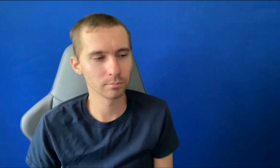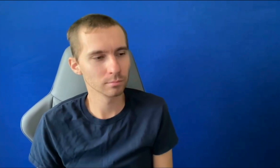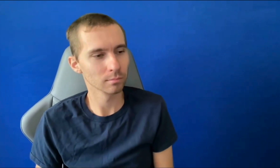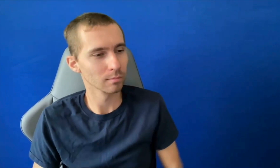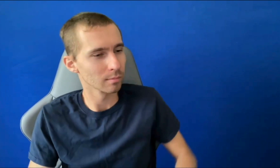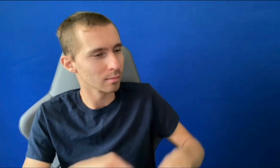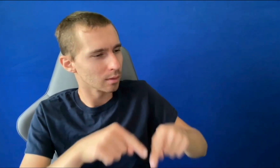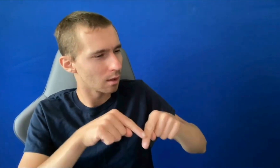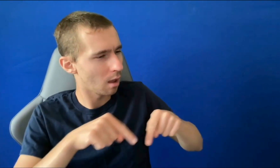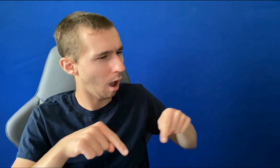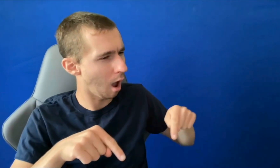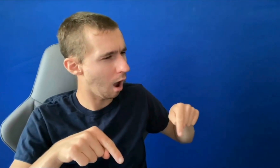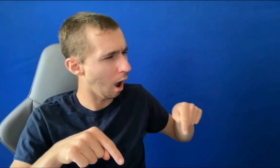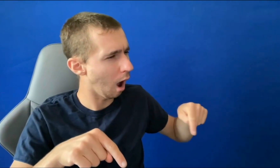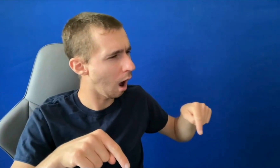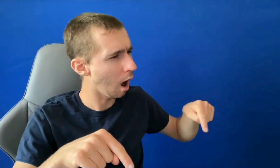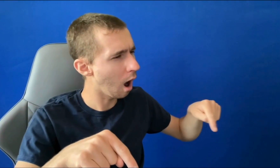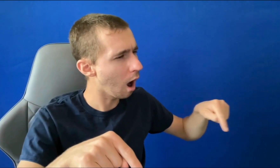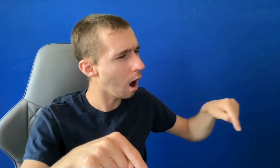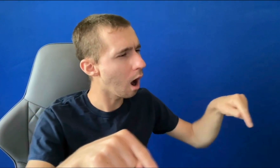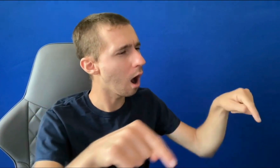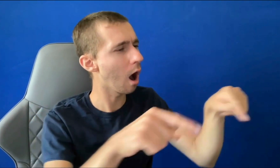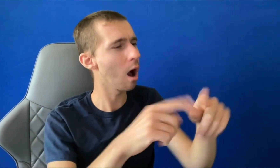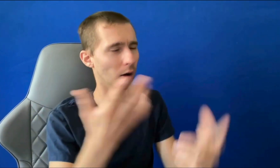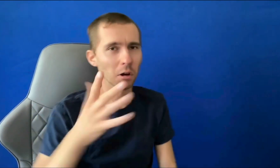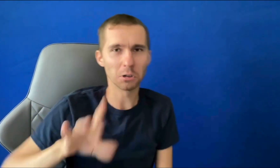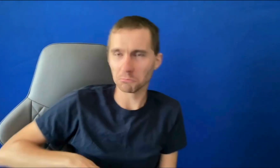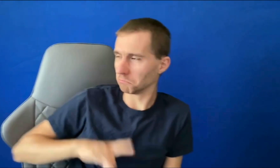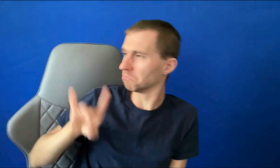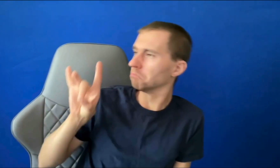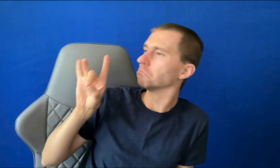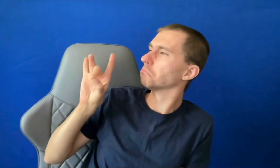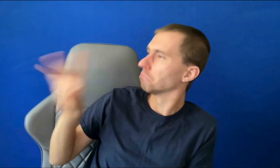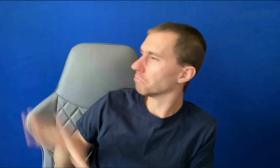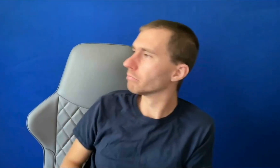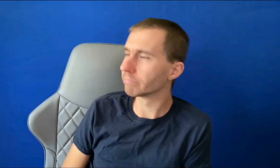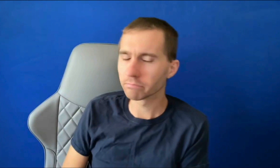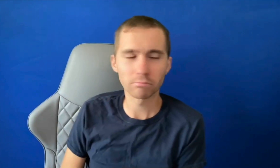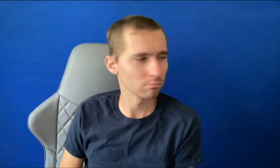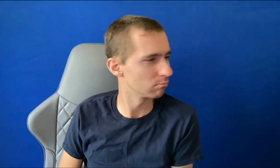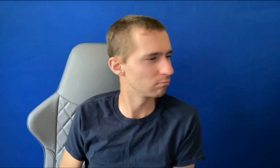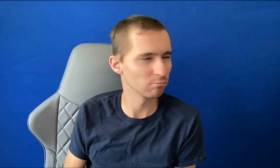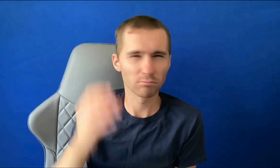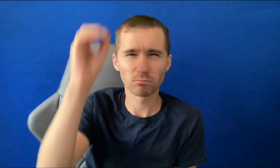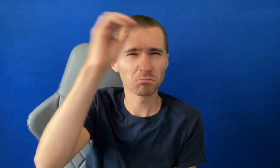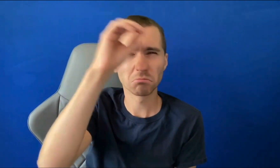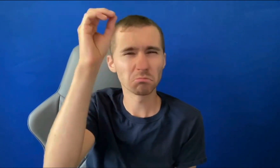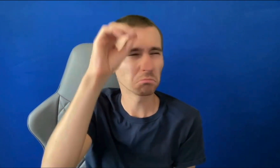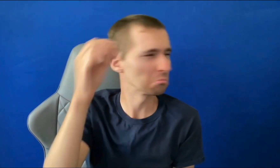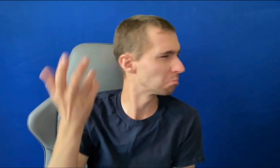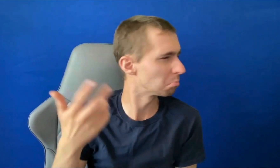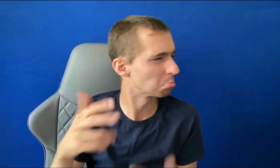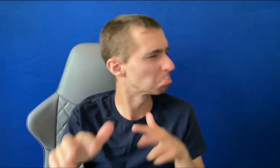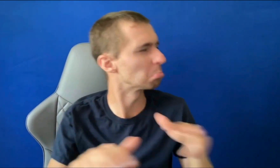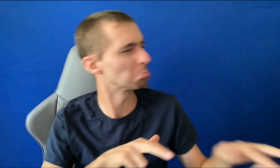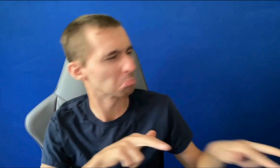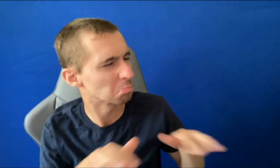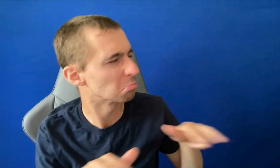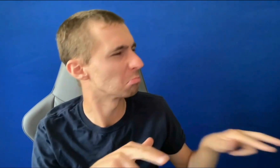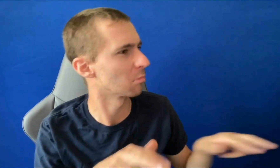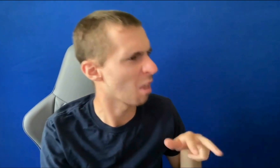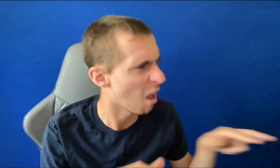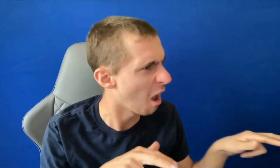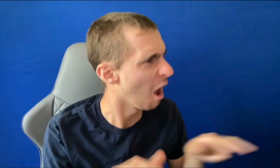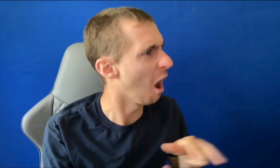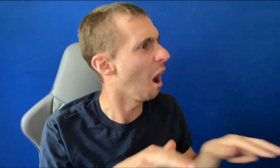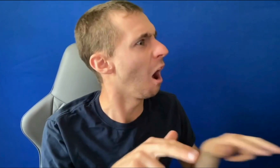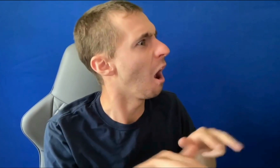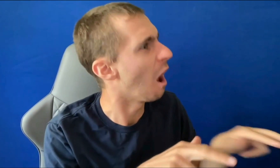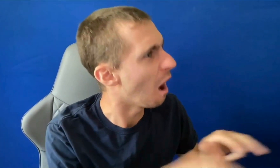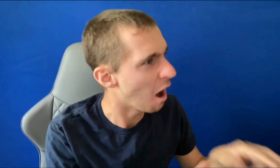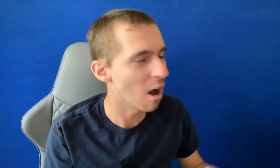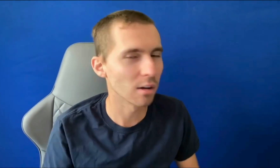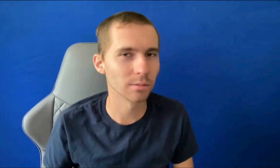I'm showing you the ASL number story right now.